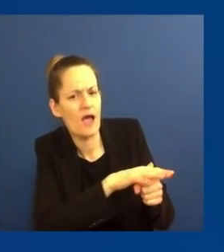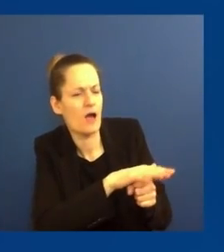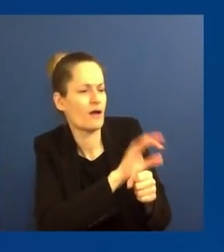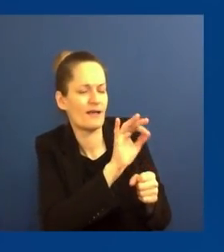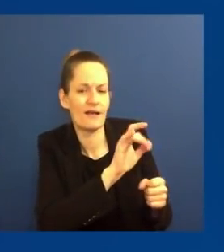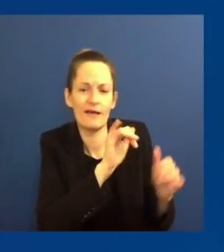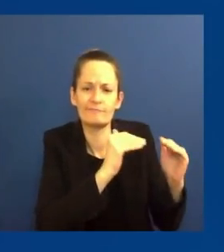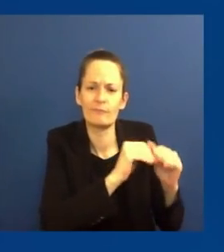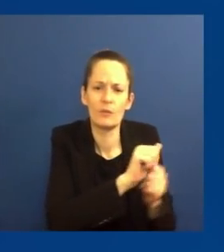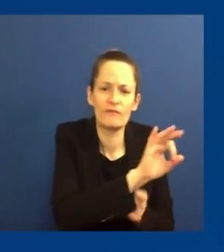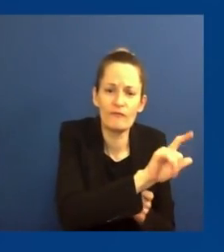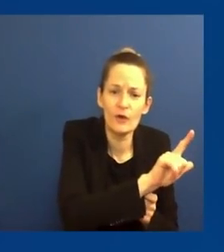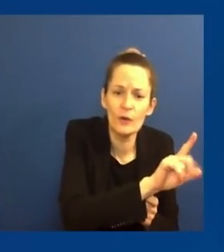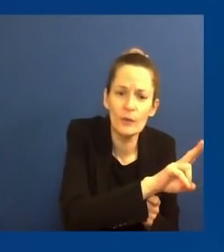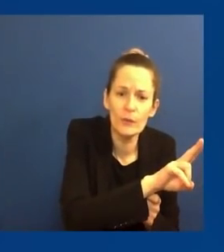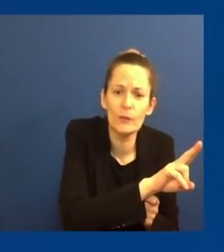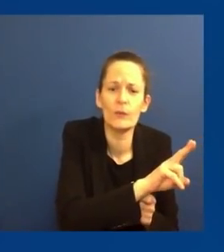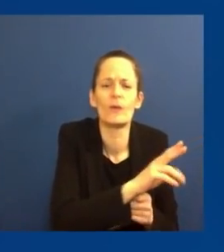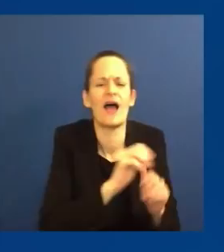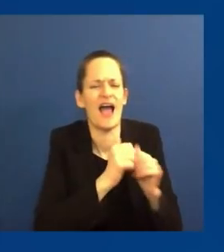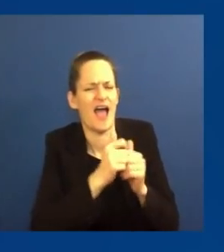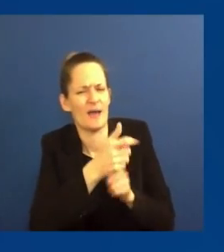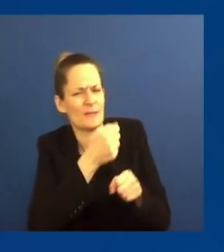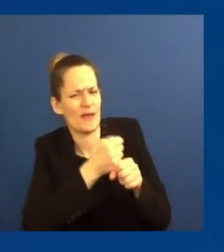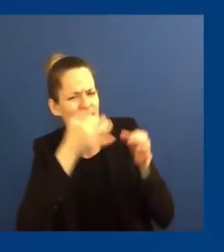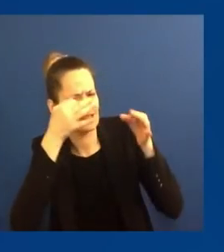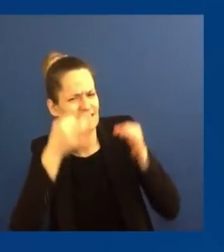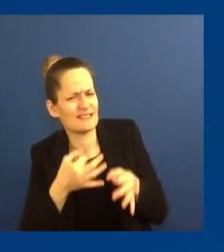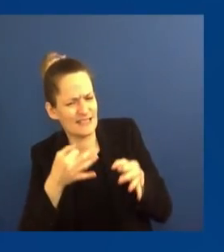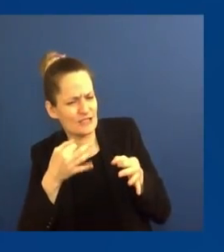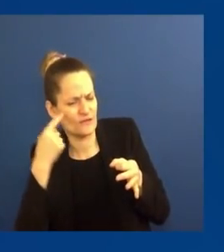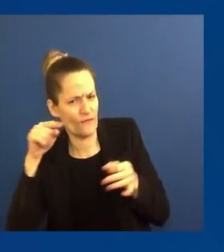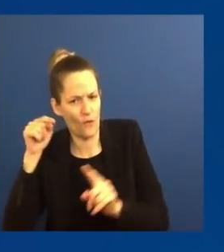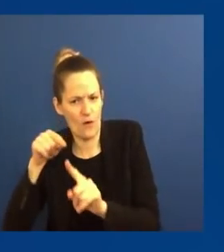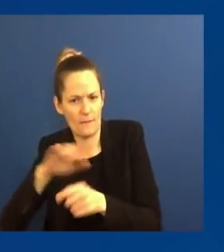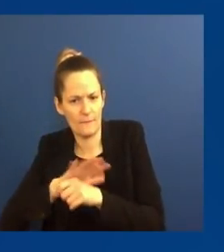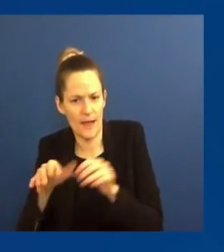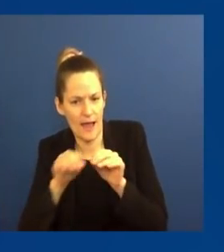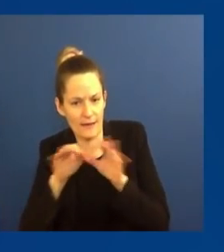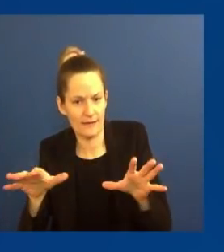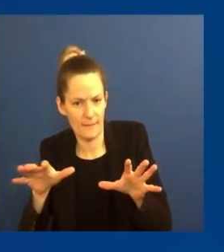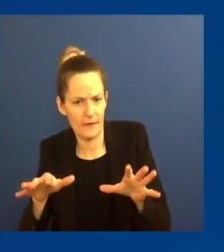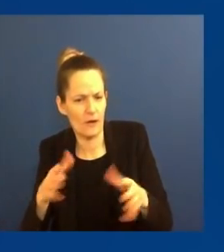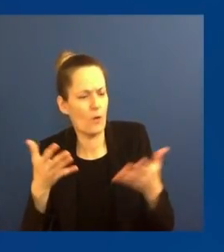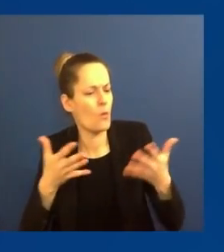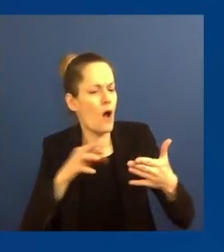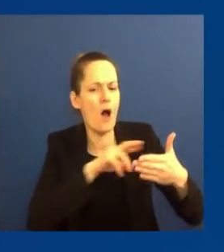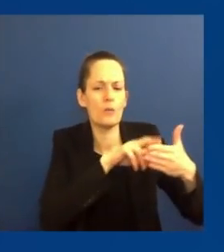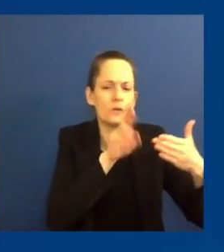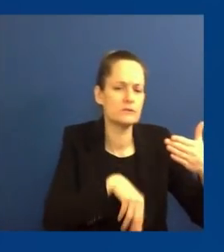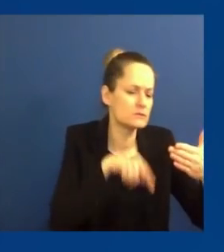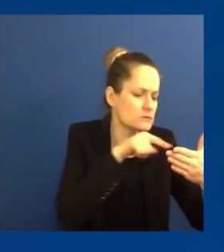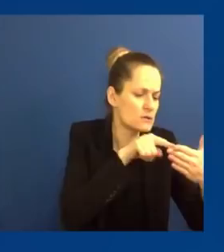based on hospitalizations and deaths from all such infections rather than just on COVID numbers alone.